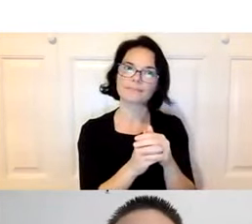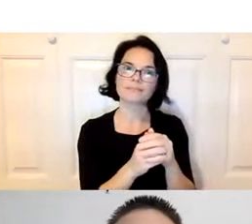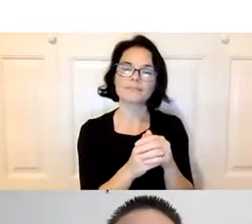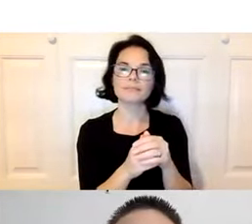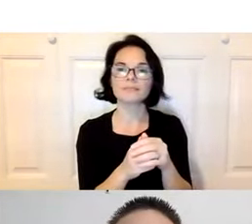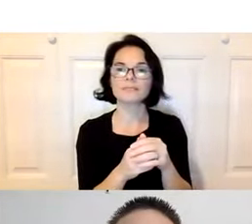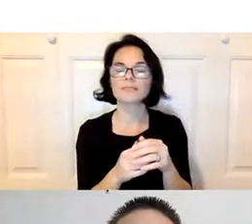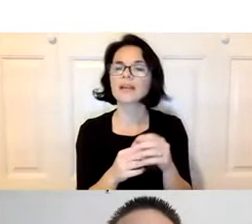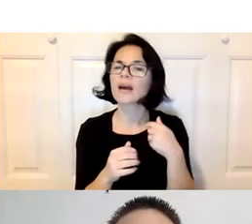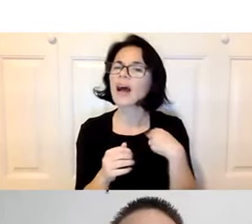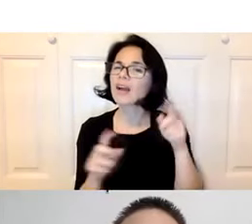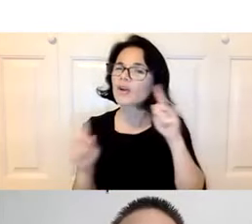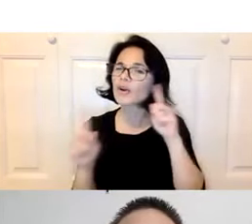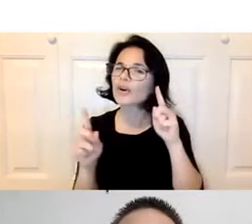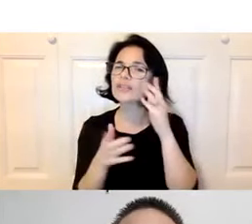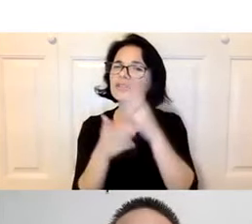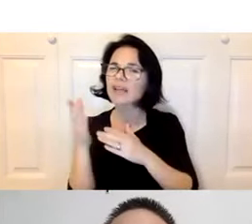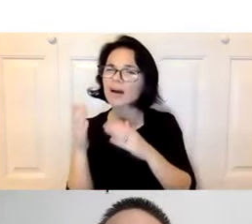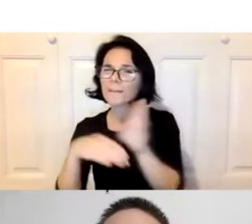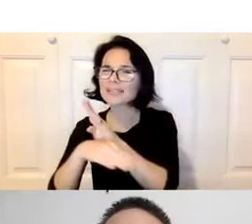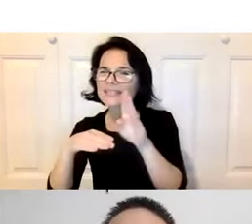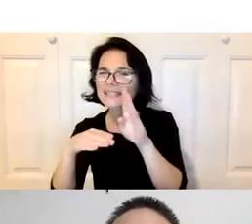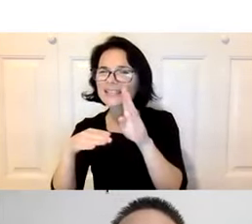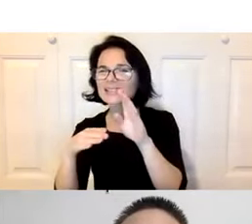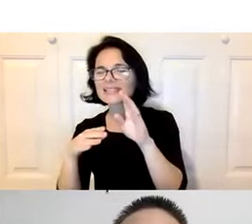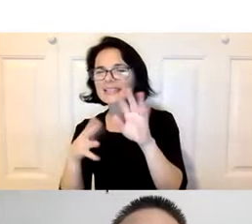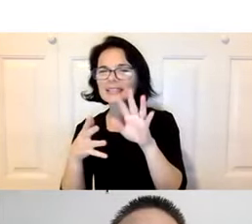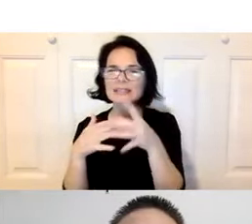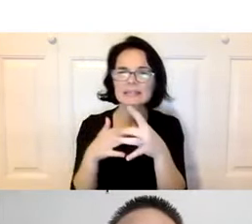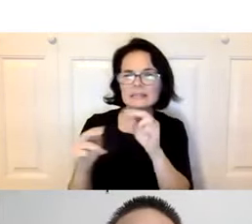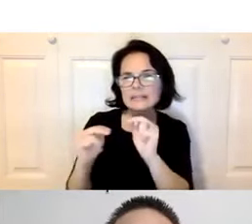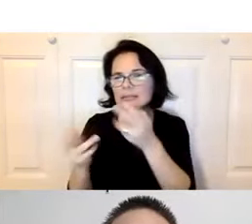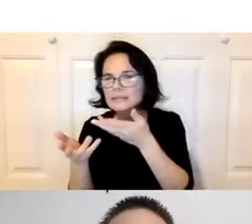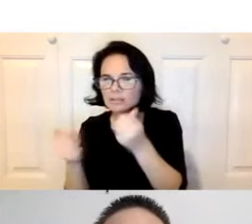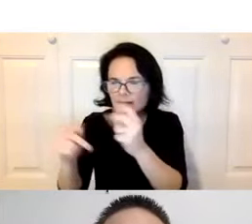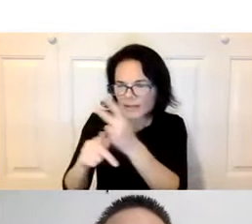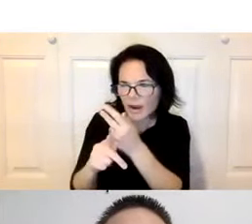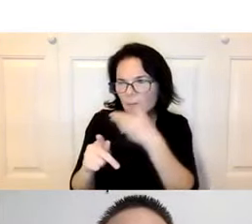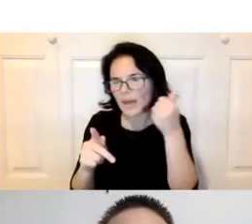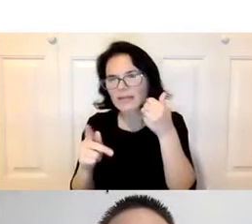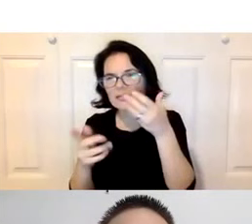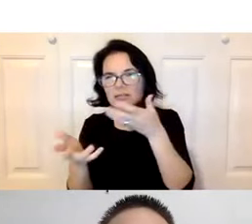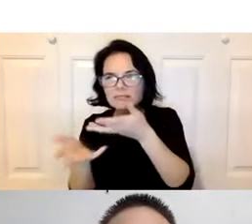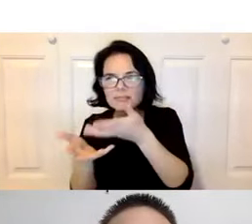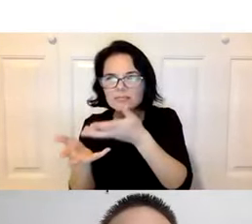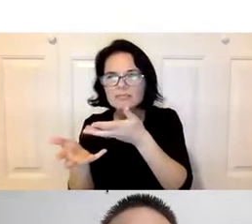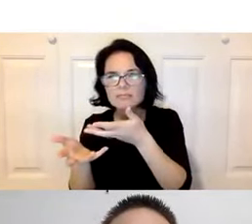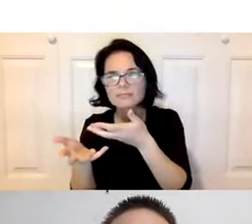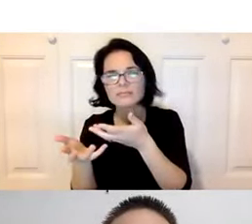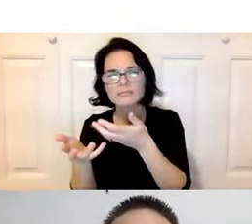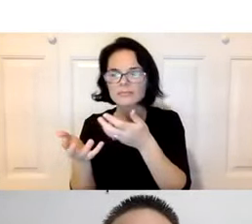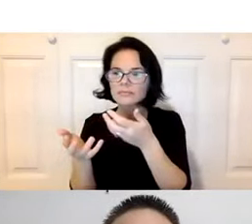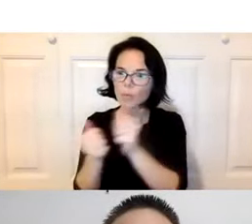are navigating and negotiating with their essential workers around